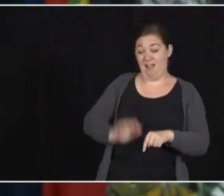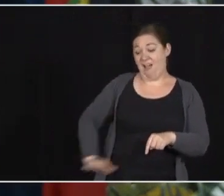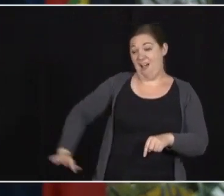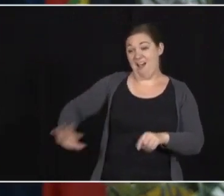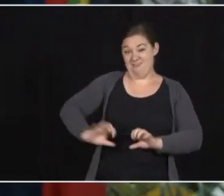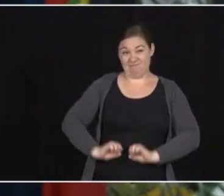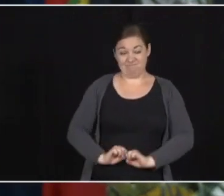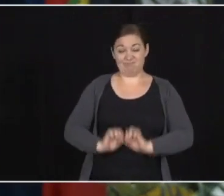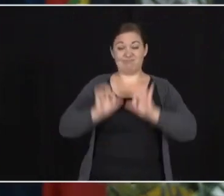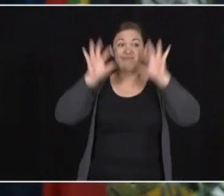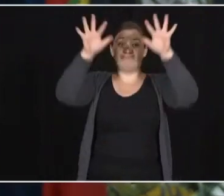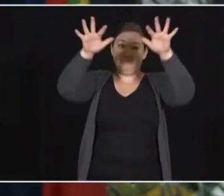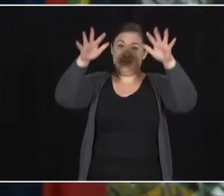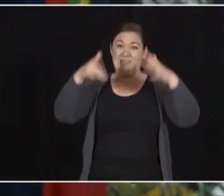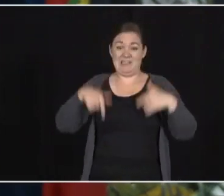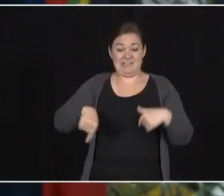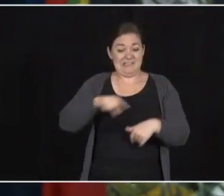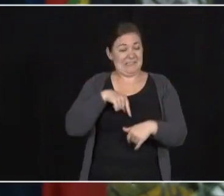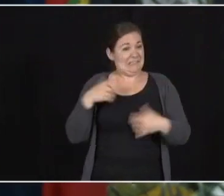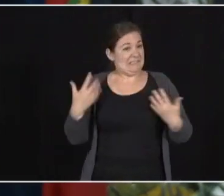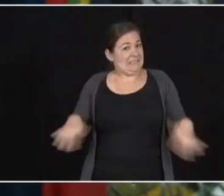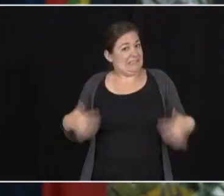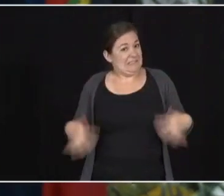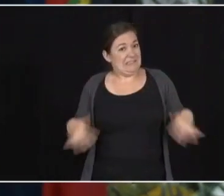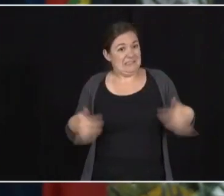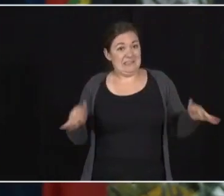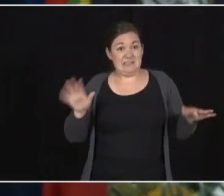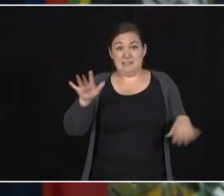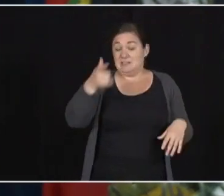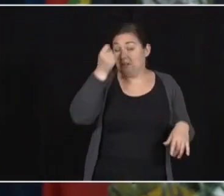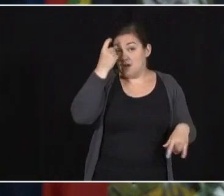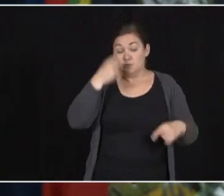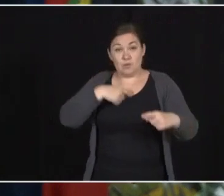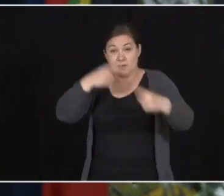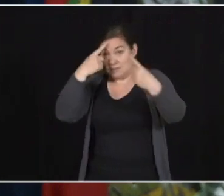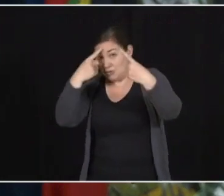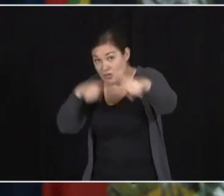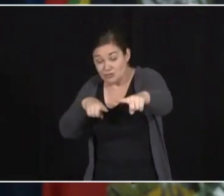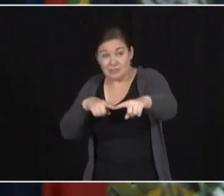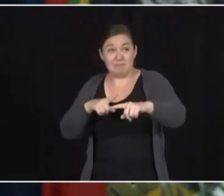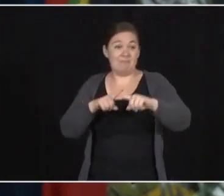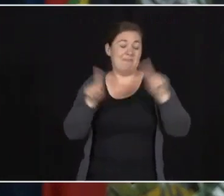That is the thing. But I have to follow science in the medical